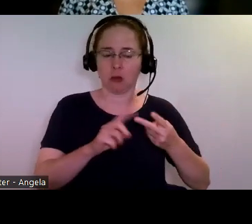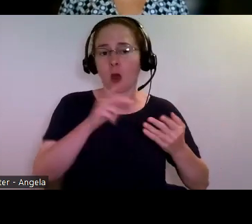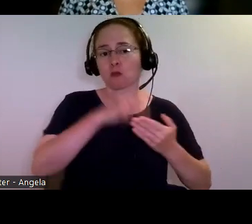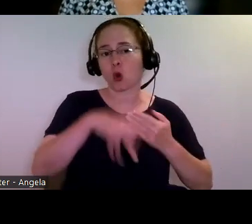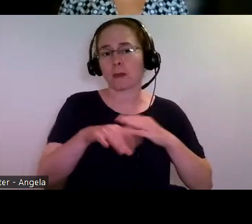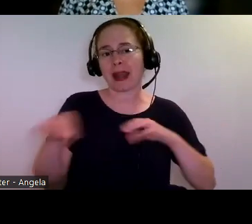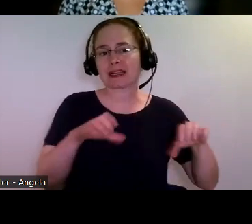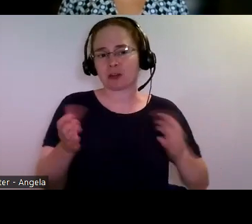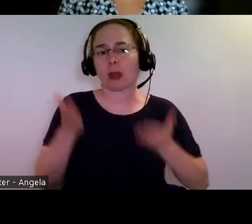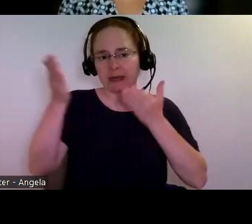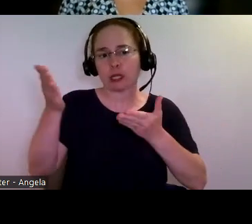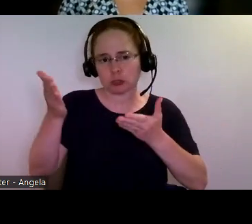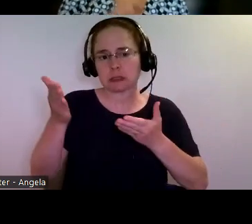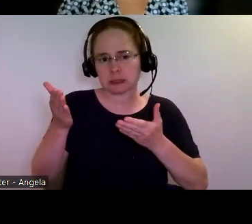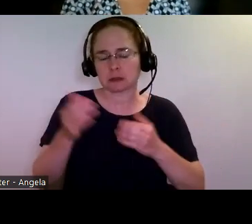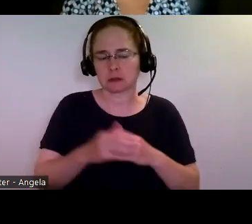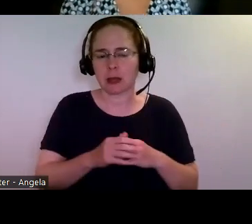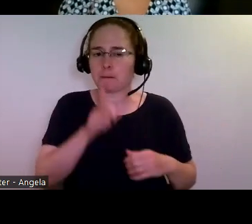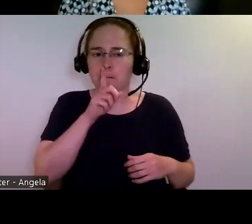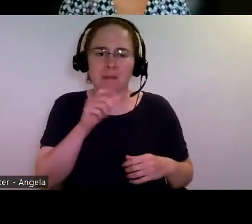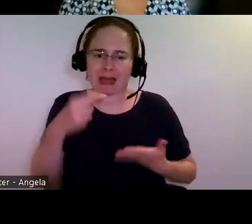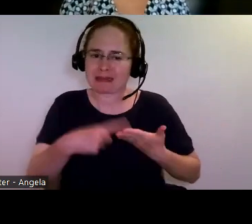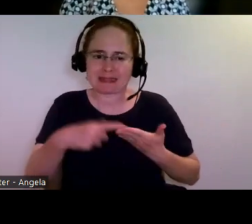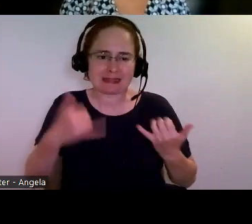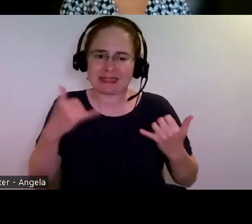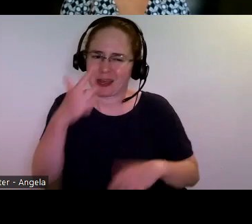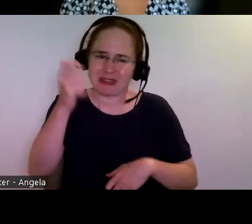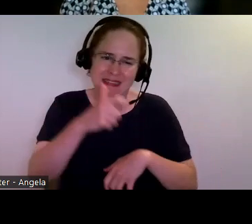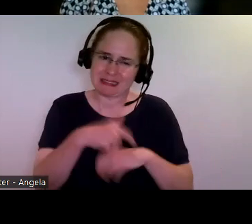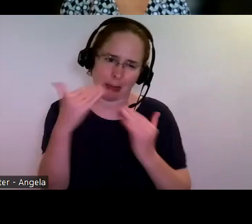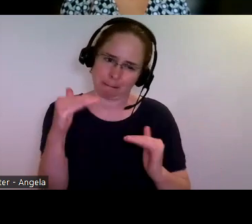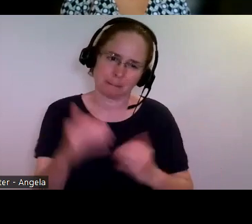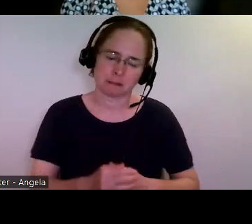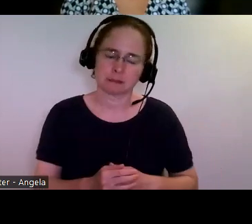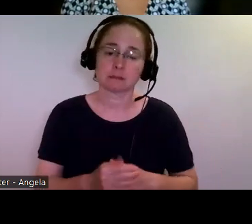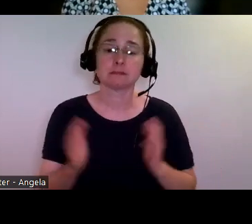recommendations, which I'm not going to discuss today in the interest of time. Next slide.